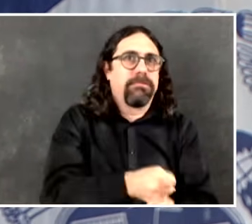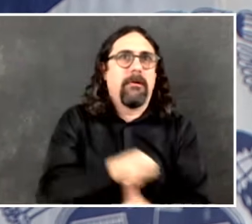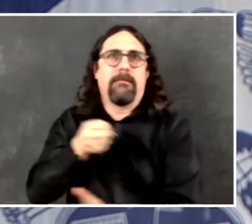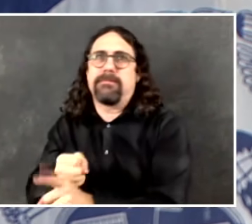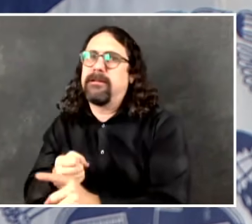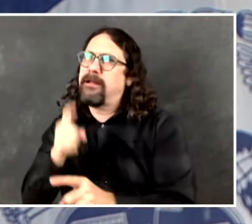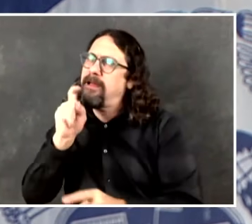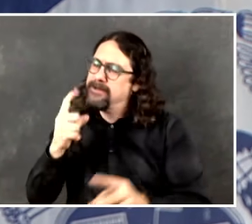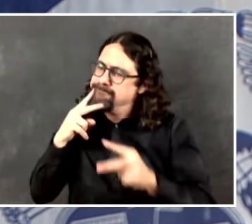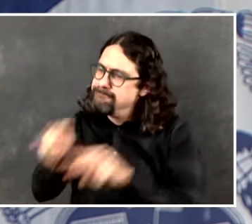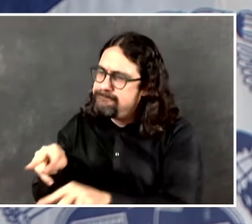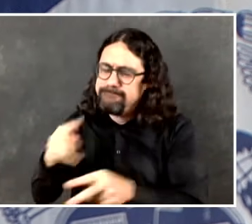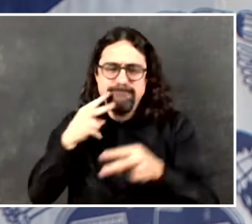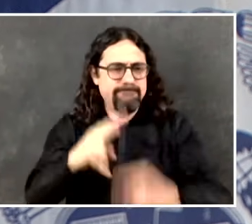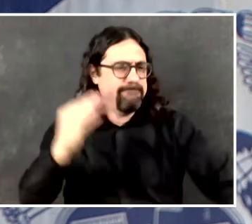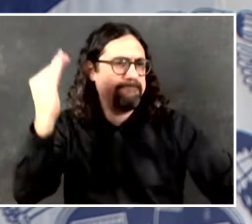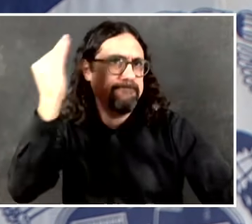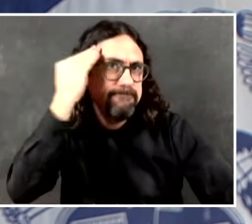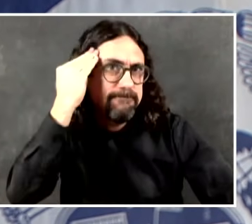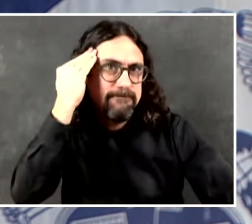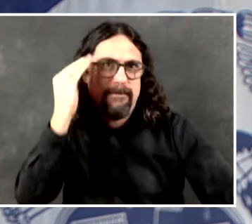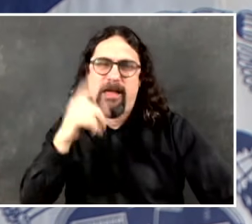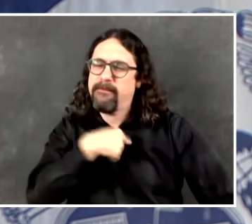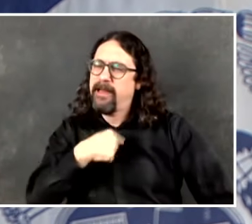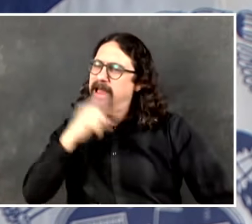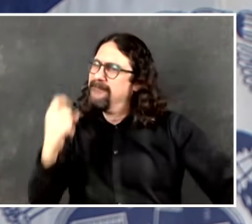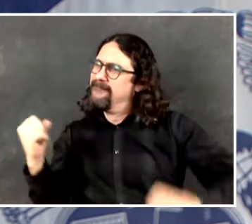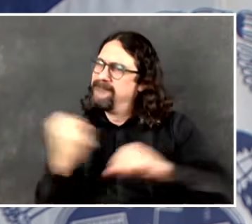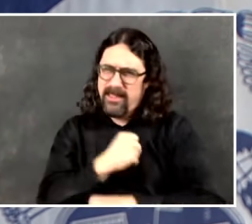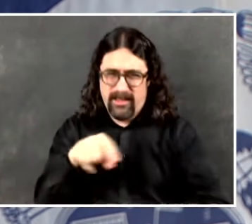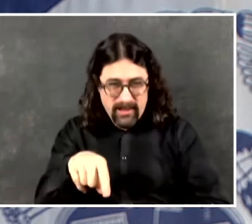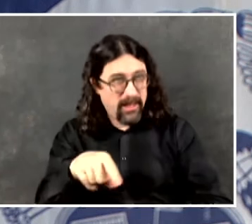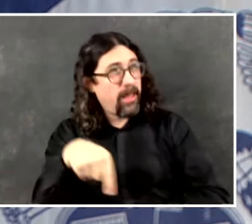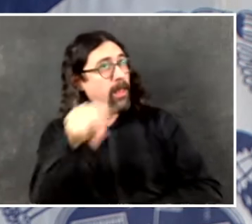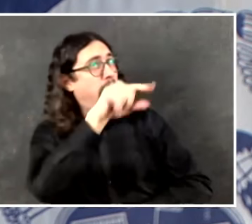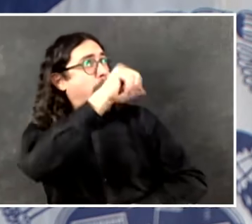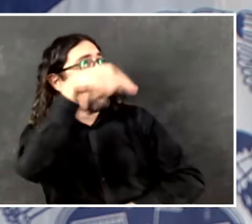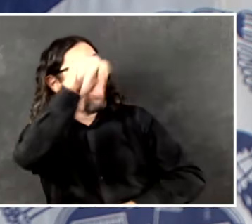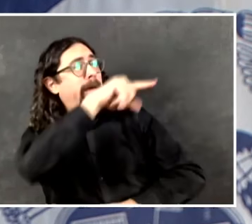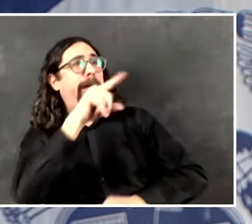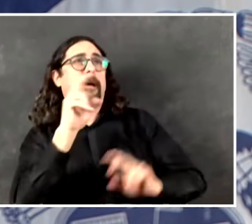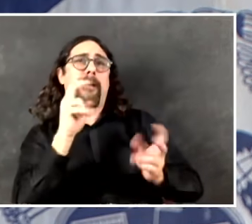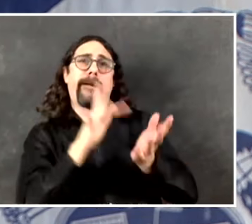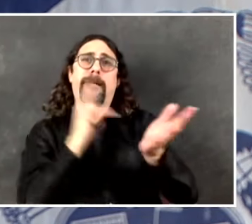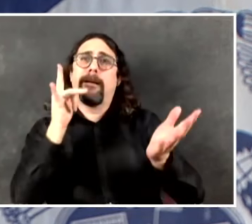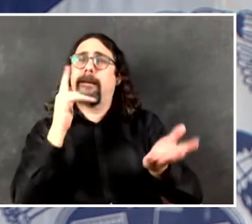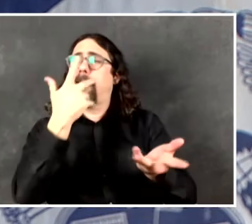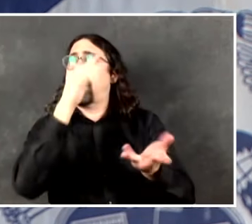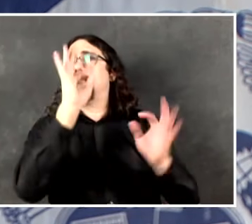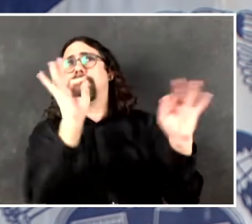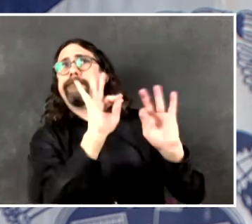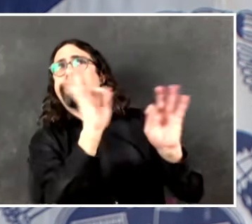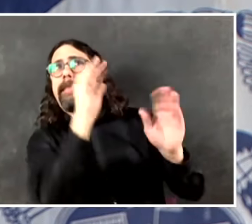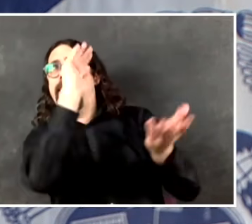CRISIS . IT'S A CALL THAT HAS TO START NOW FIGHTING AGAINST THESE DISPARITIES